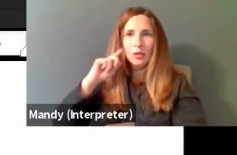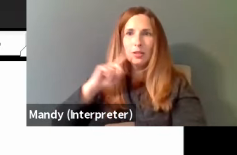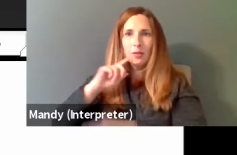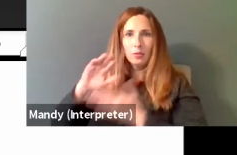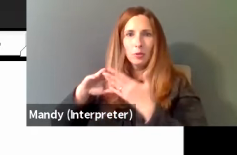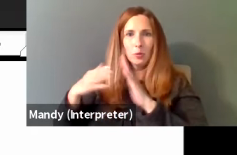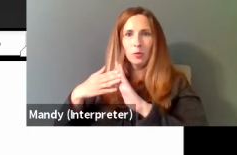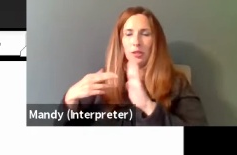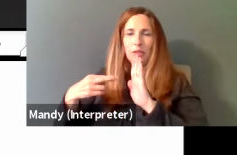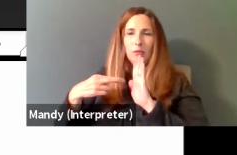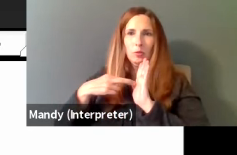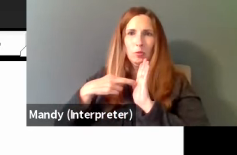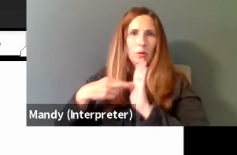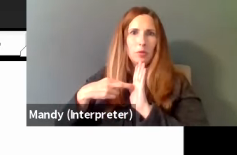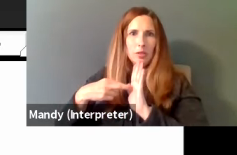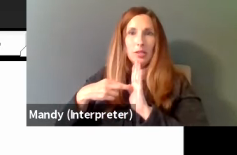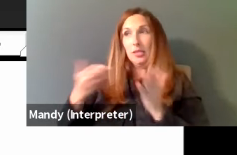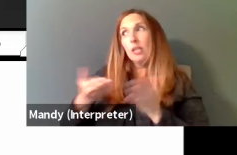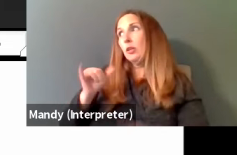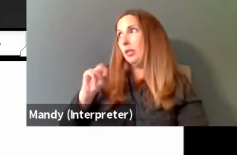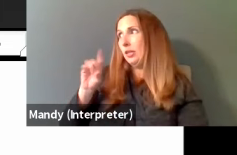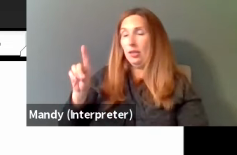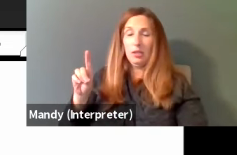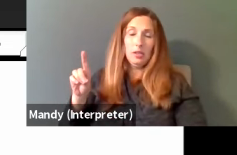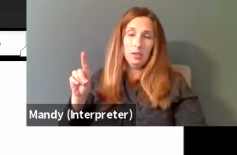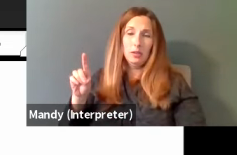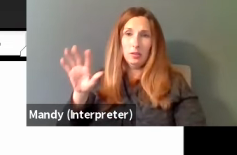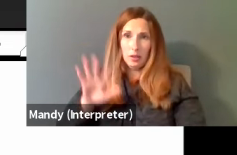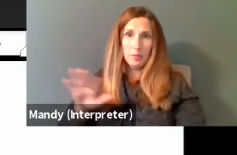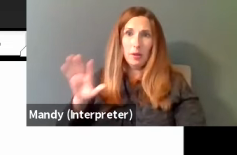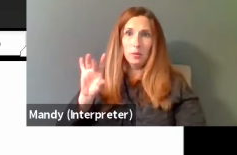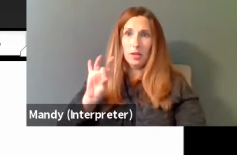you know, here in Indiana, it's about eight up to 10%